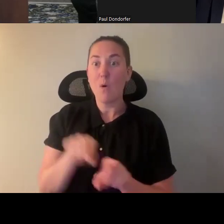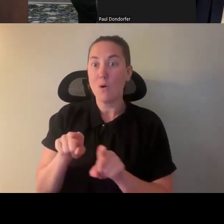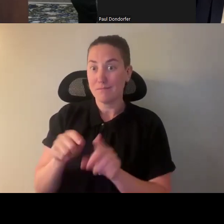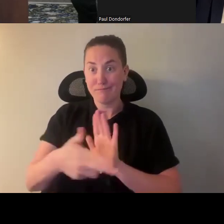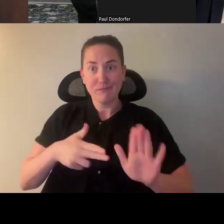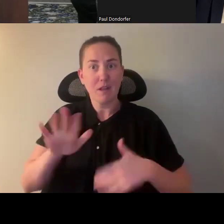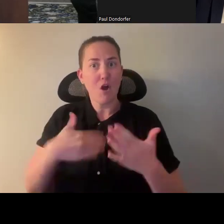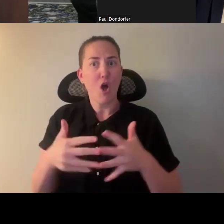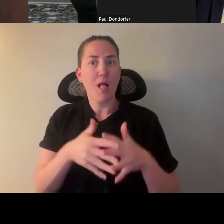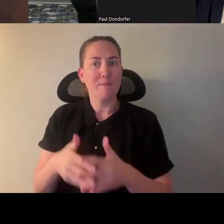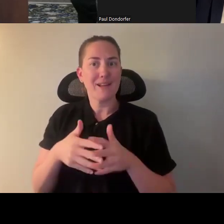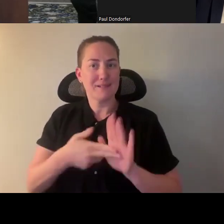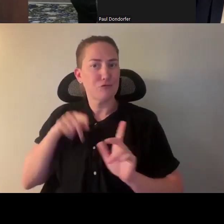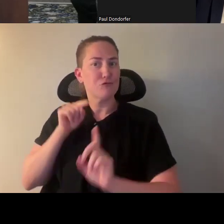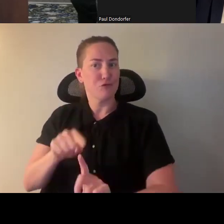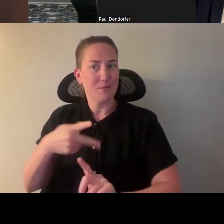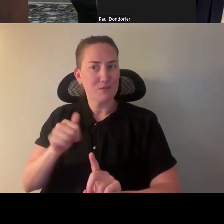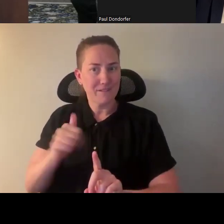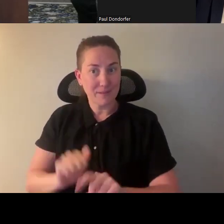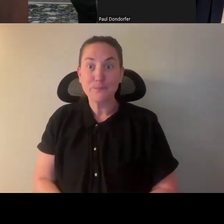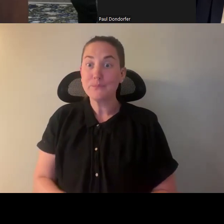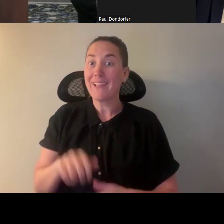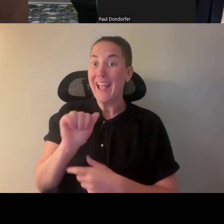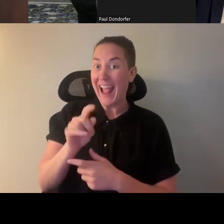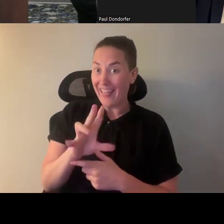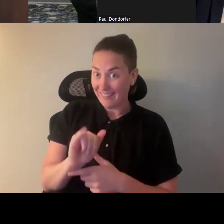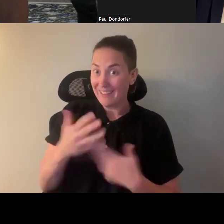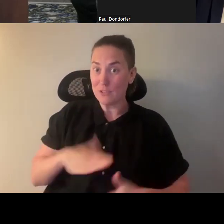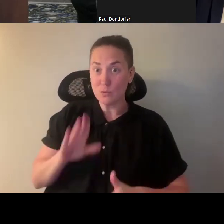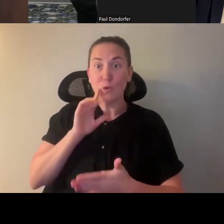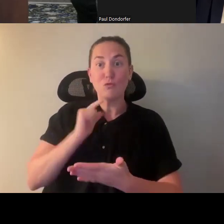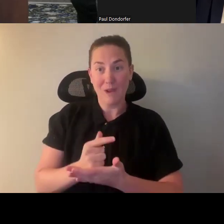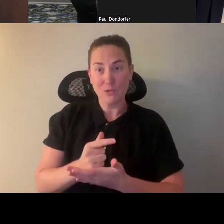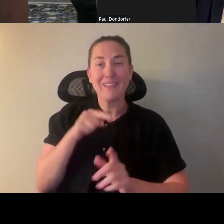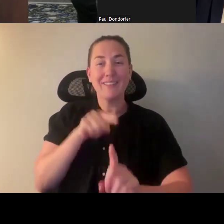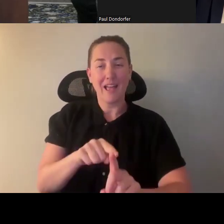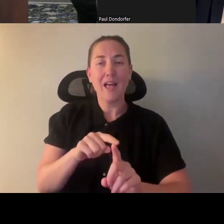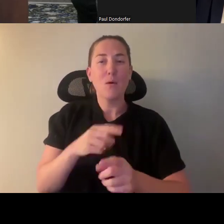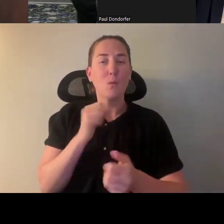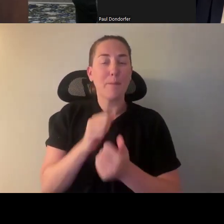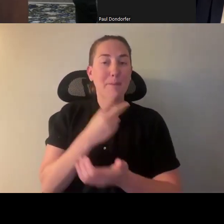there Anthony is currently compete completing his masters at Lock Haven and is part of the coaching